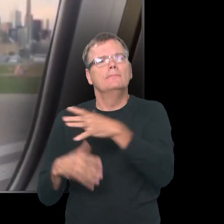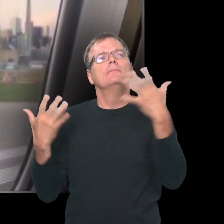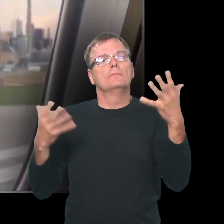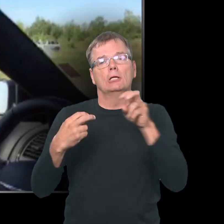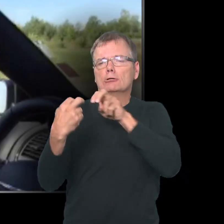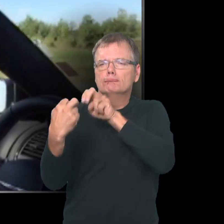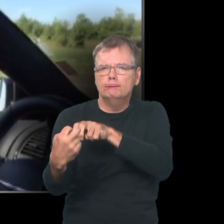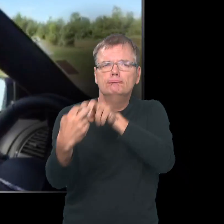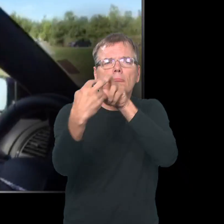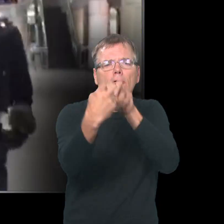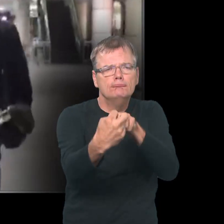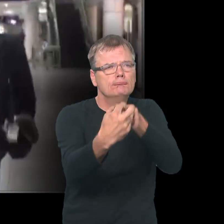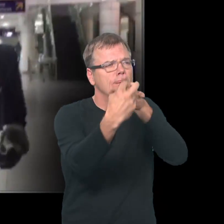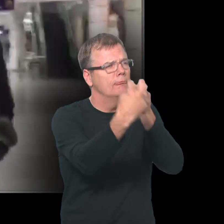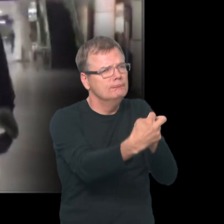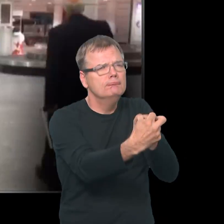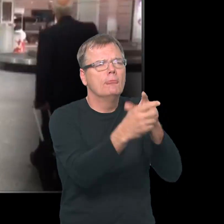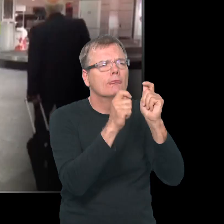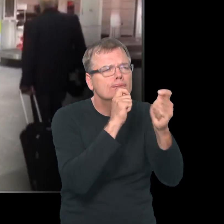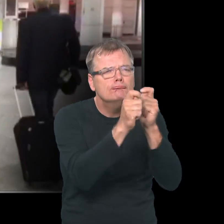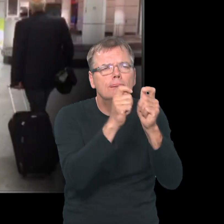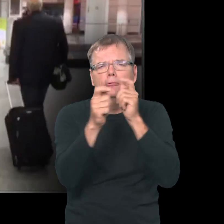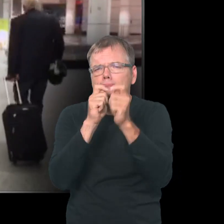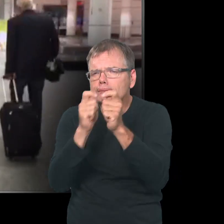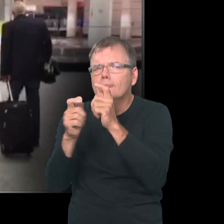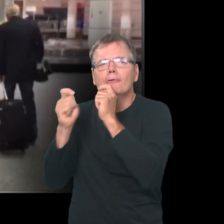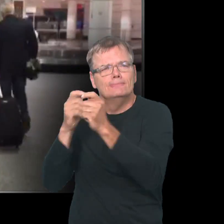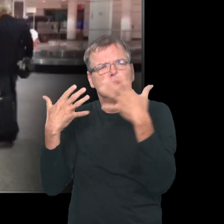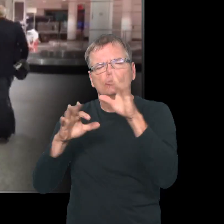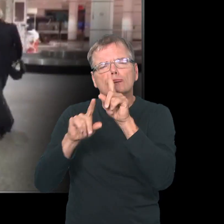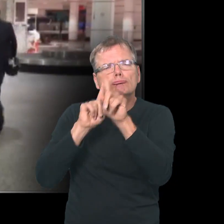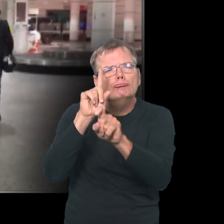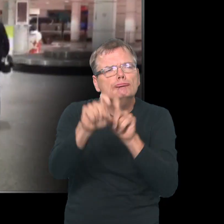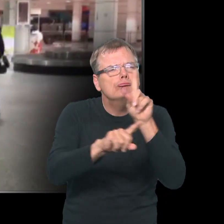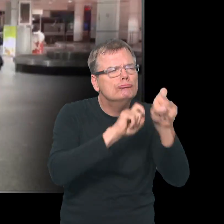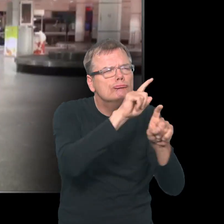Our voyage across the country by air, by road, by foot,